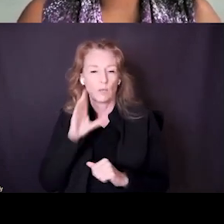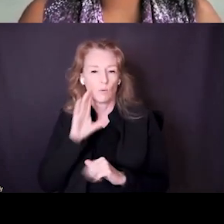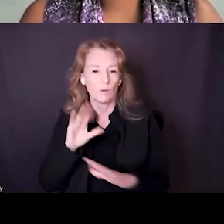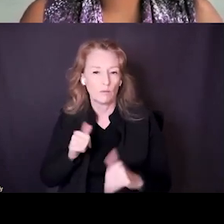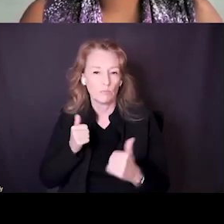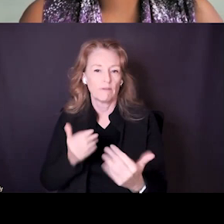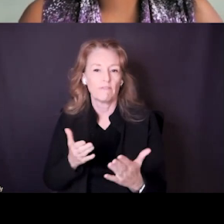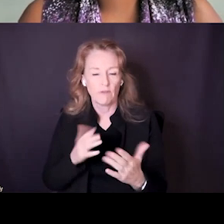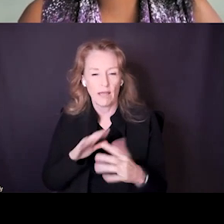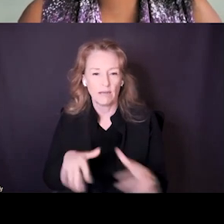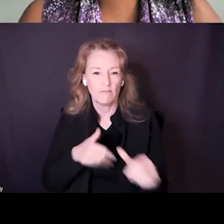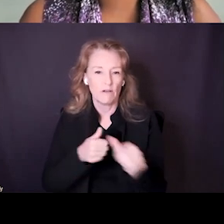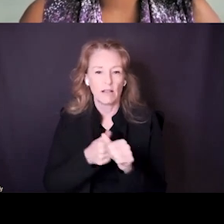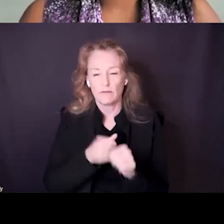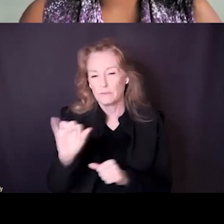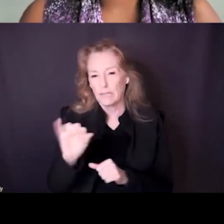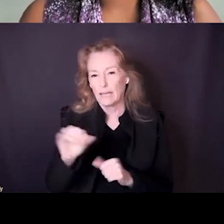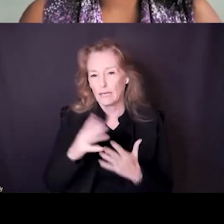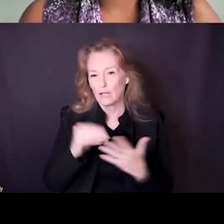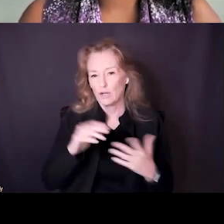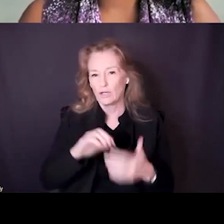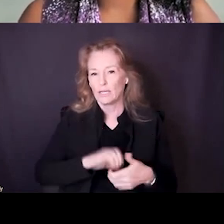LEARNING COLLABORATIVE AND CONTINUING TO WORK WITH THE SUBJECT